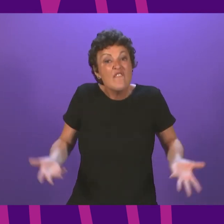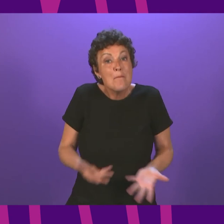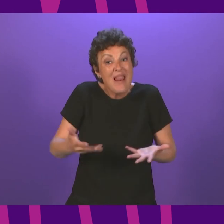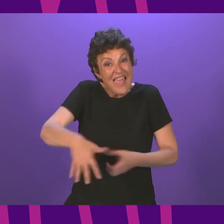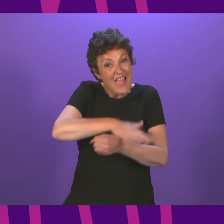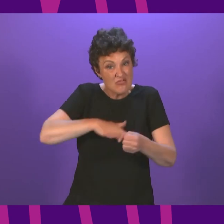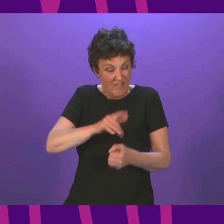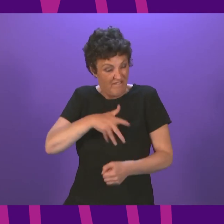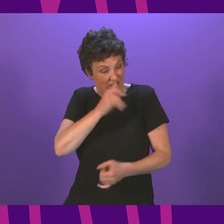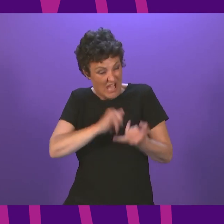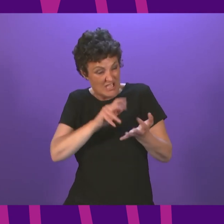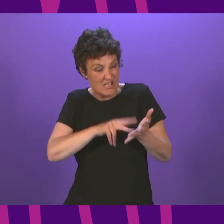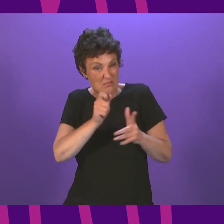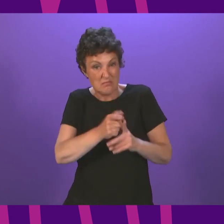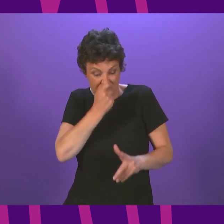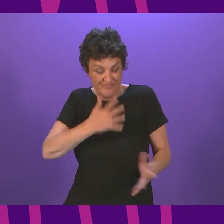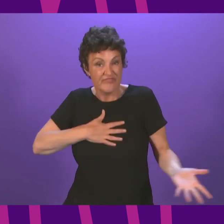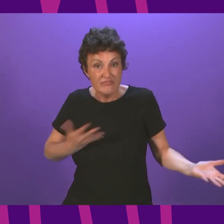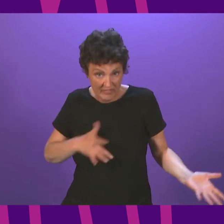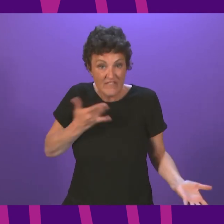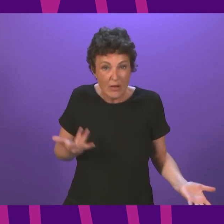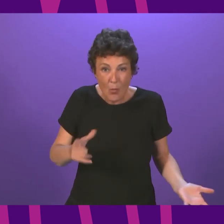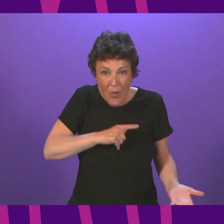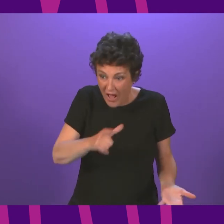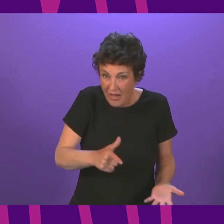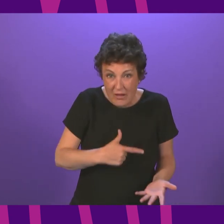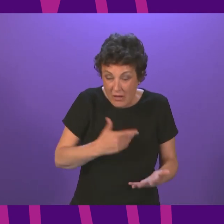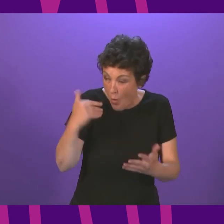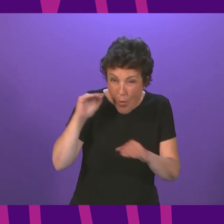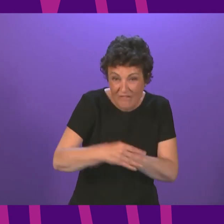is right for us to focus on the tenant hardship fund, but it is also right for me to put on